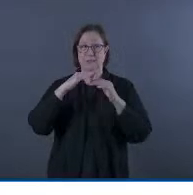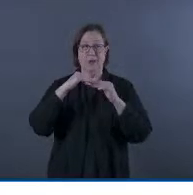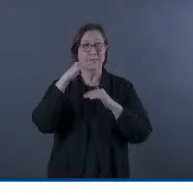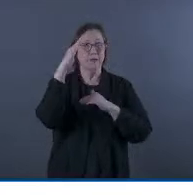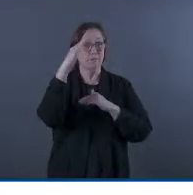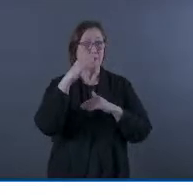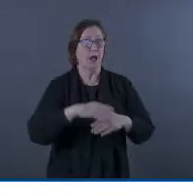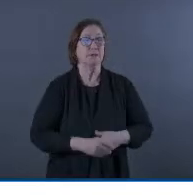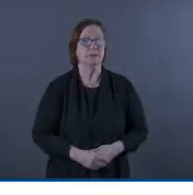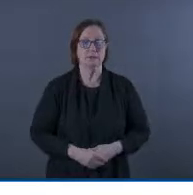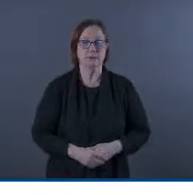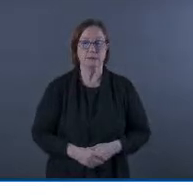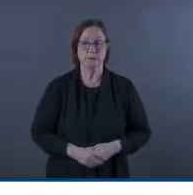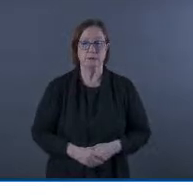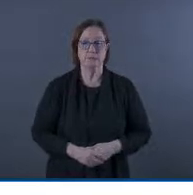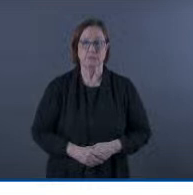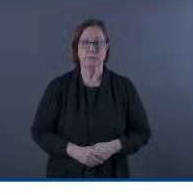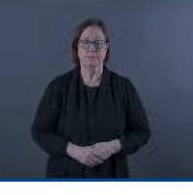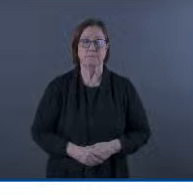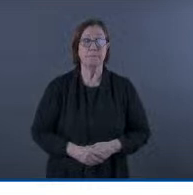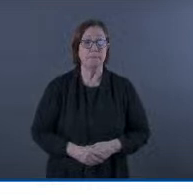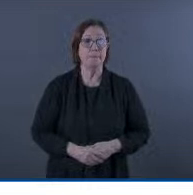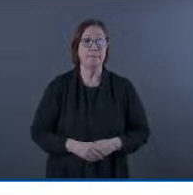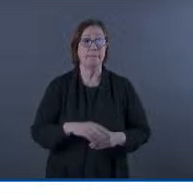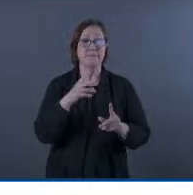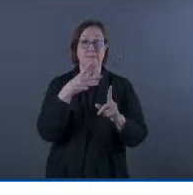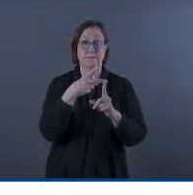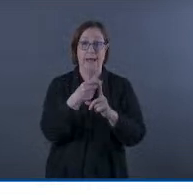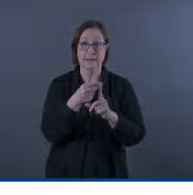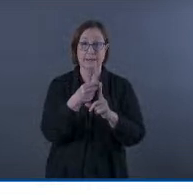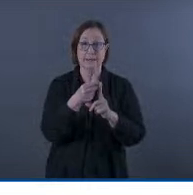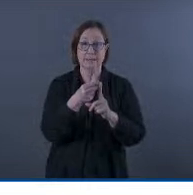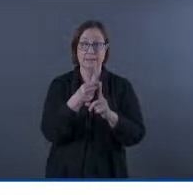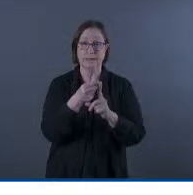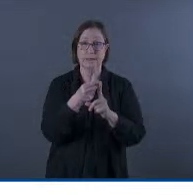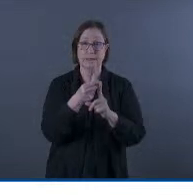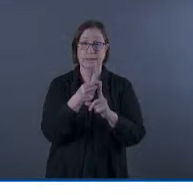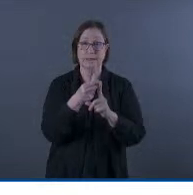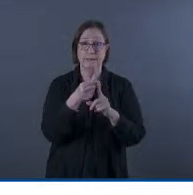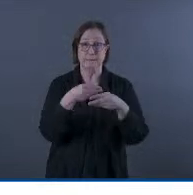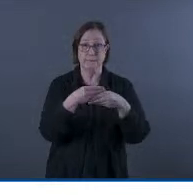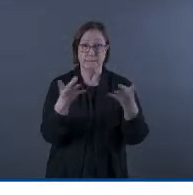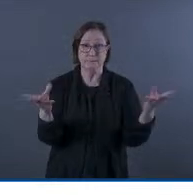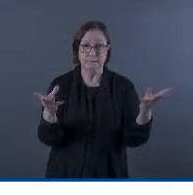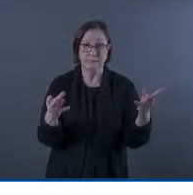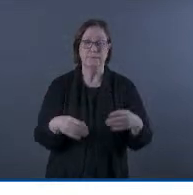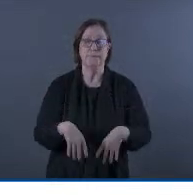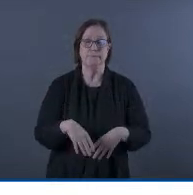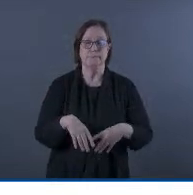In terms of vaccine allocation, we estimate for the weeks of March 22nd and March 29th,